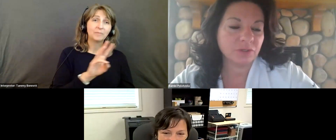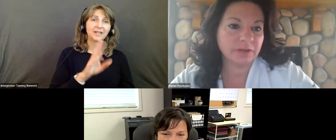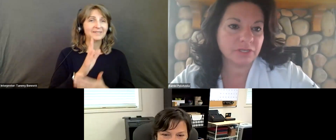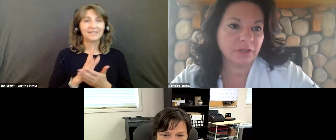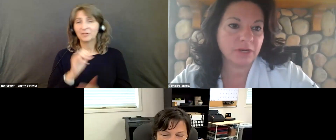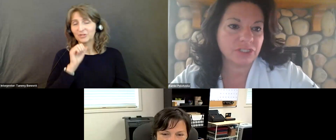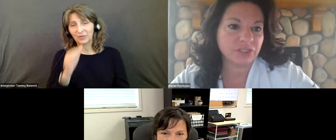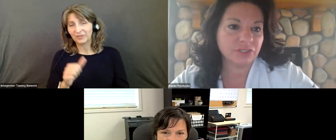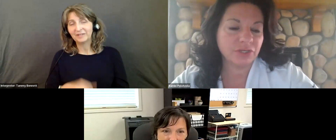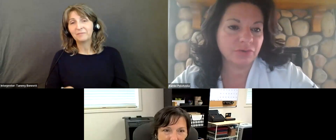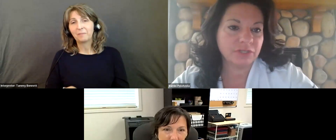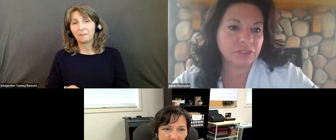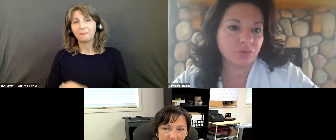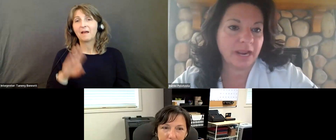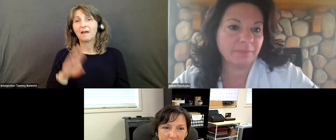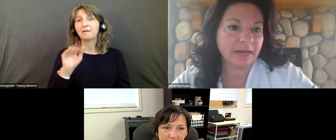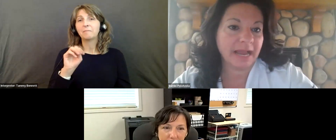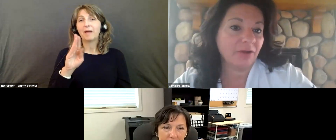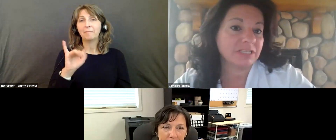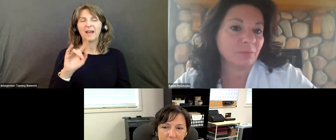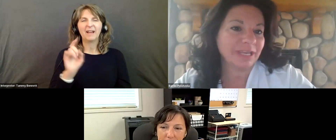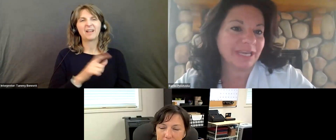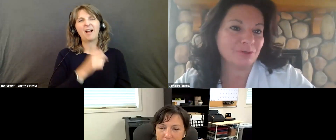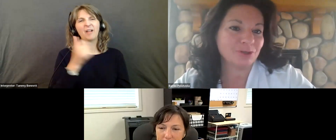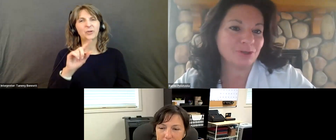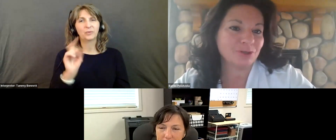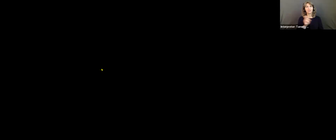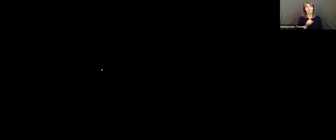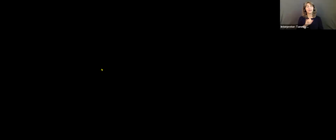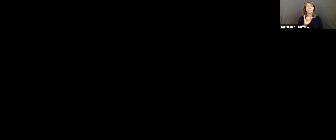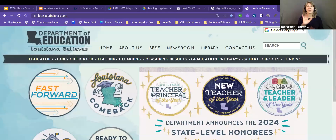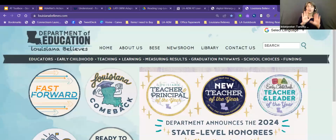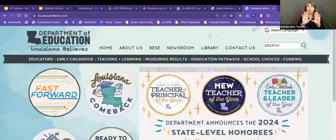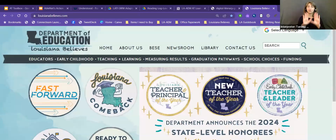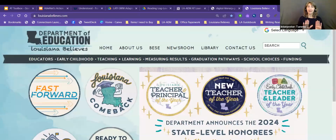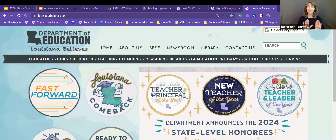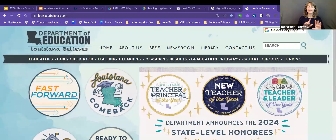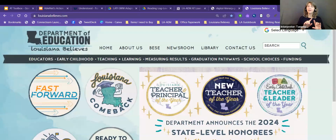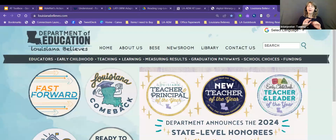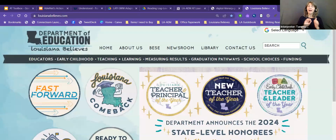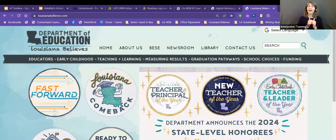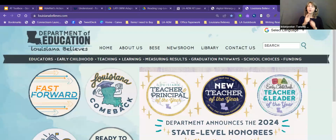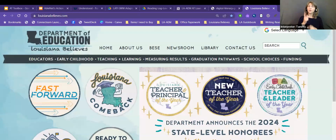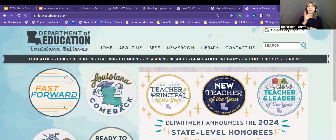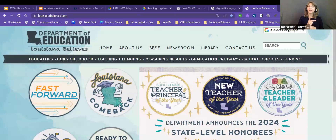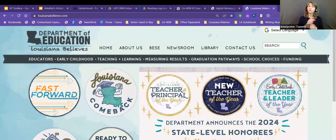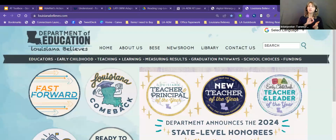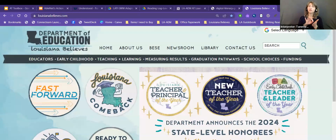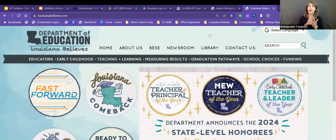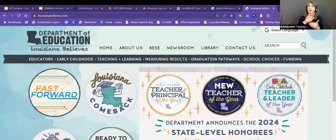And while the next there's another question too, this is great, but how does someone keep track of all these choices? So it's 2 questions for you.